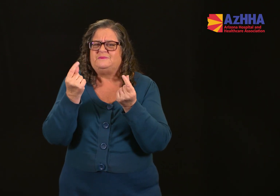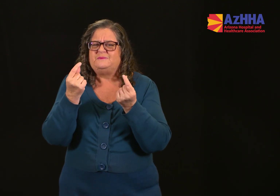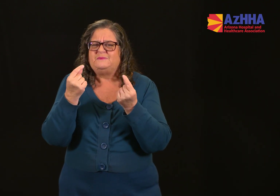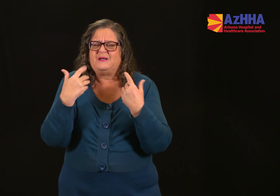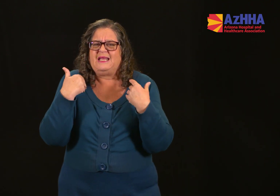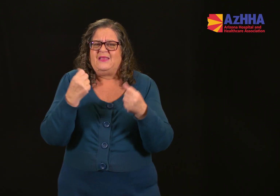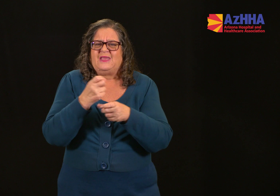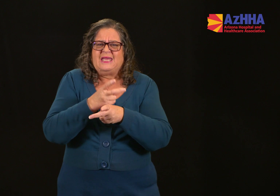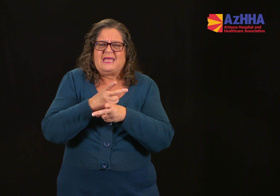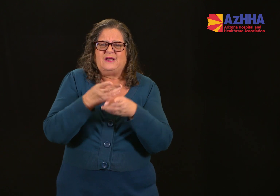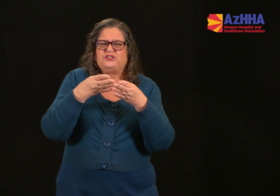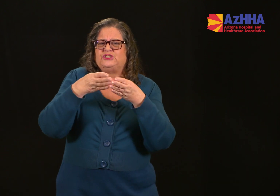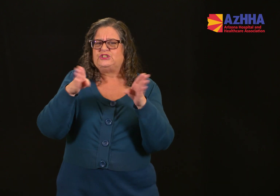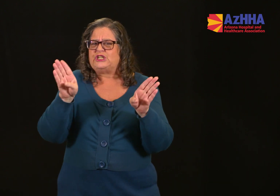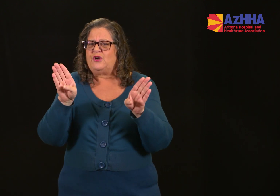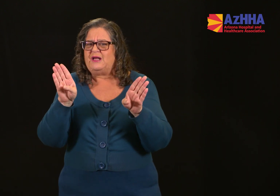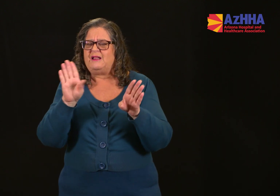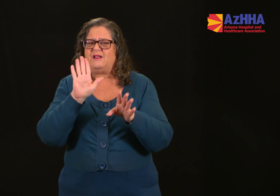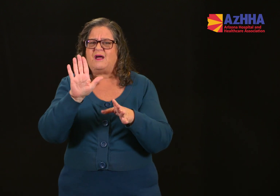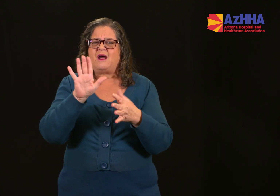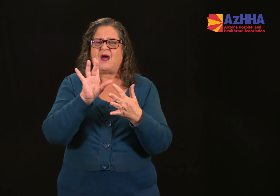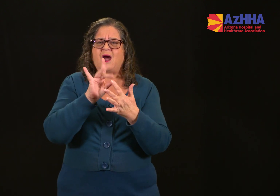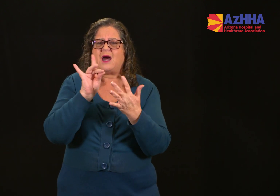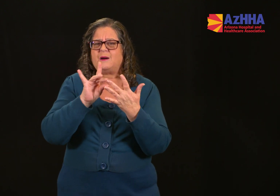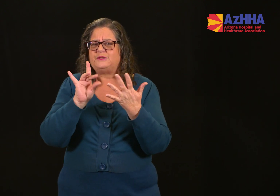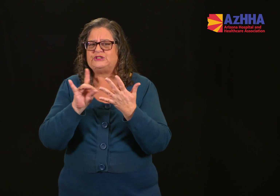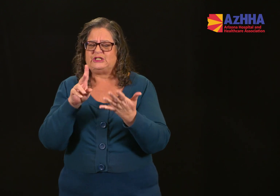or your healthcare options.